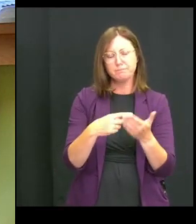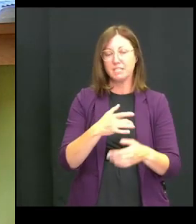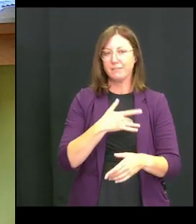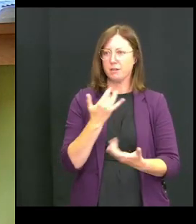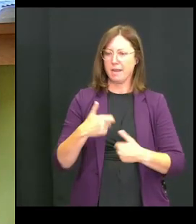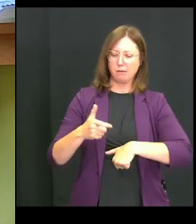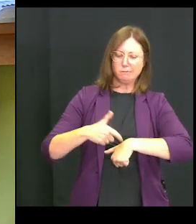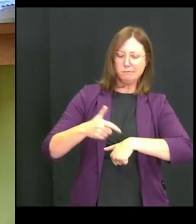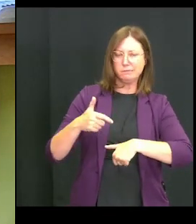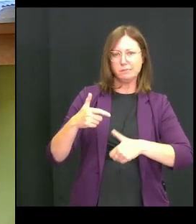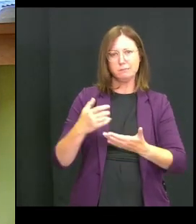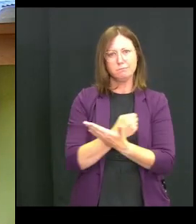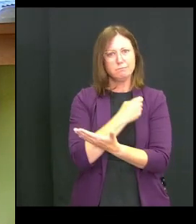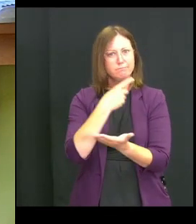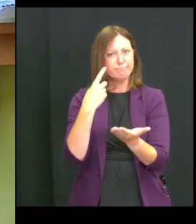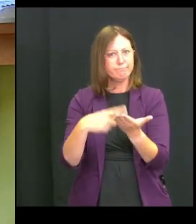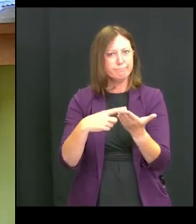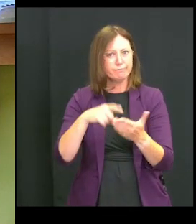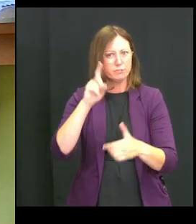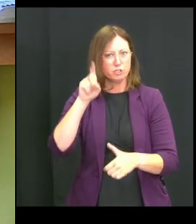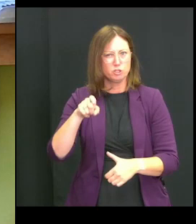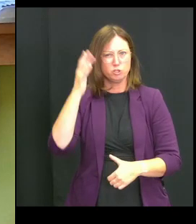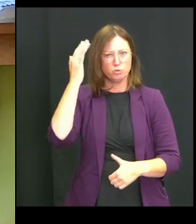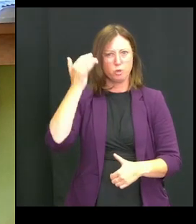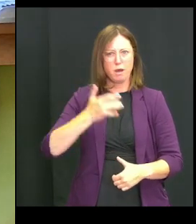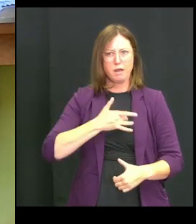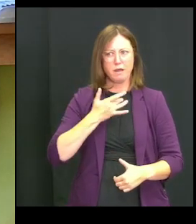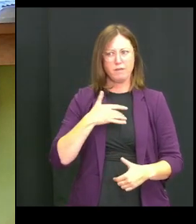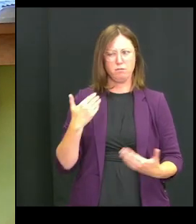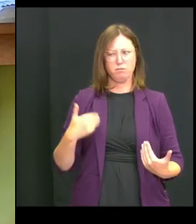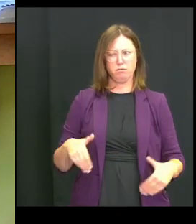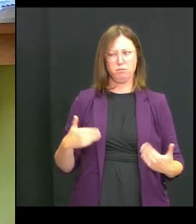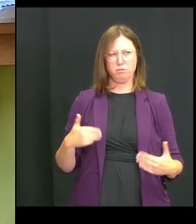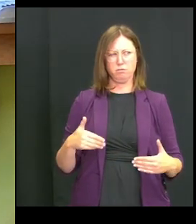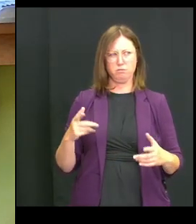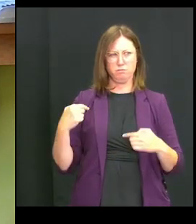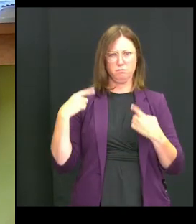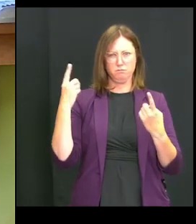because there is a nagging sense that things have changed over the last decade or so.